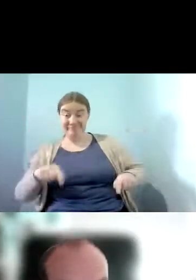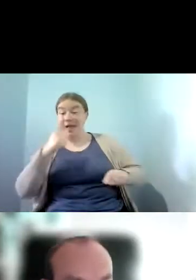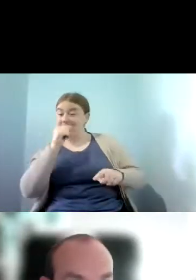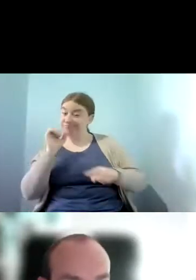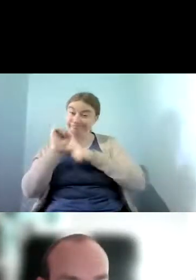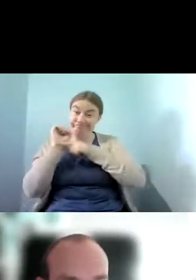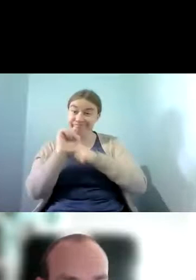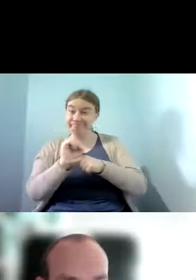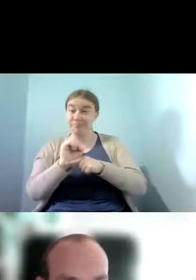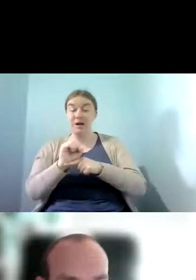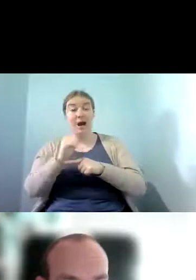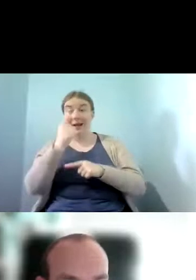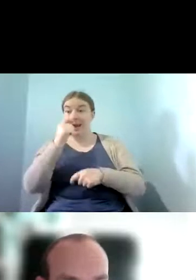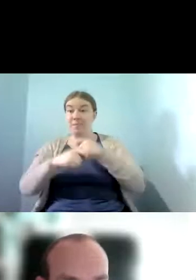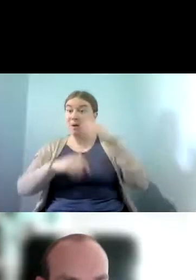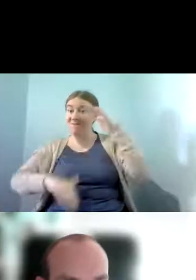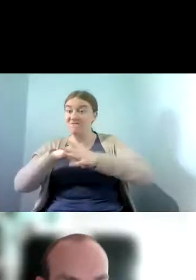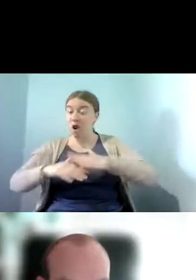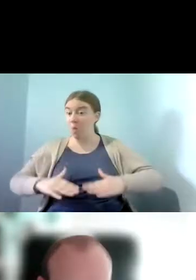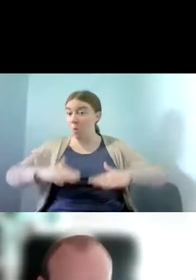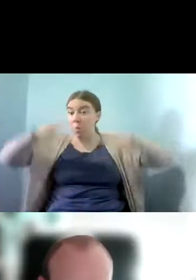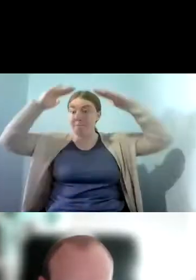being submerged by over eight meters